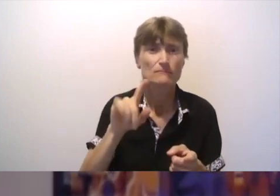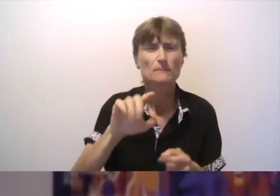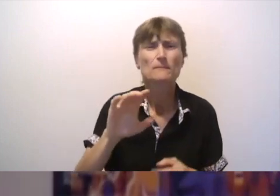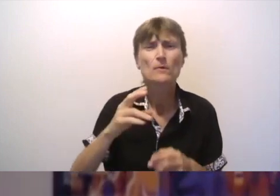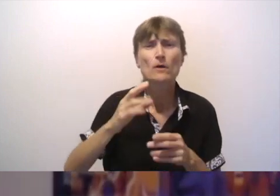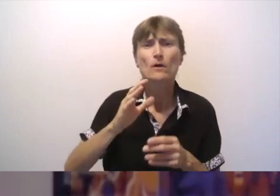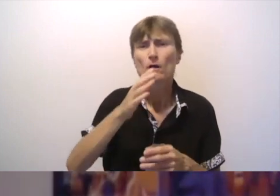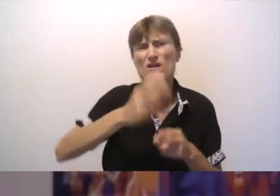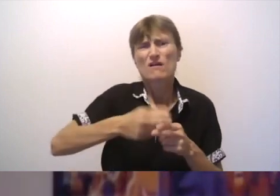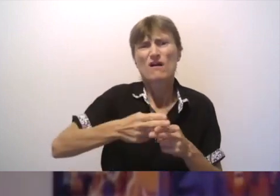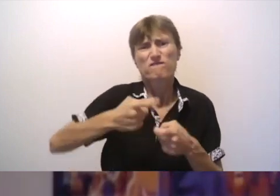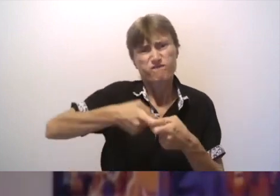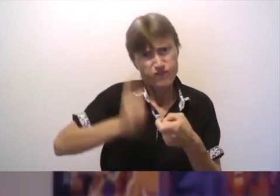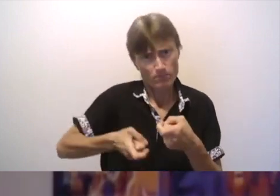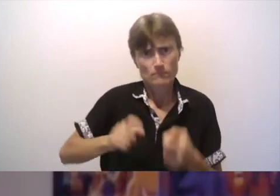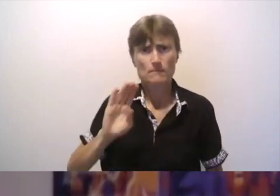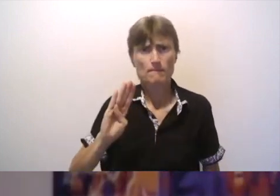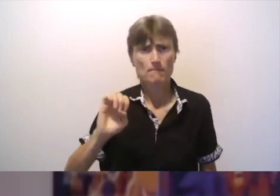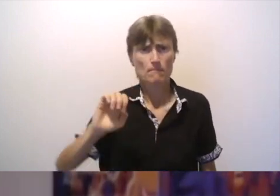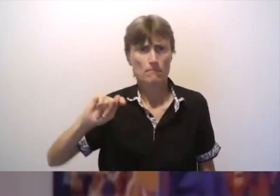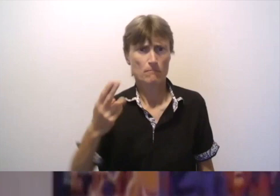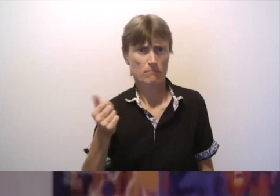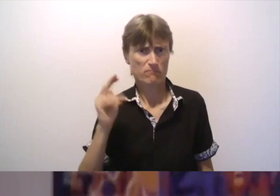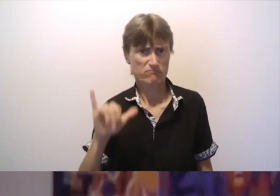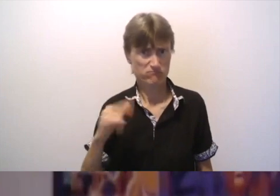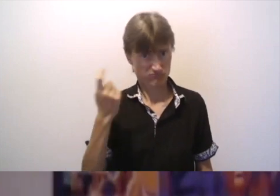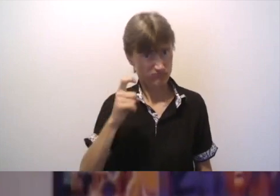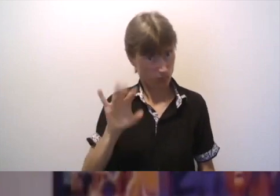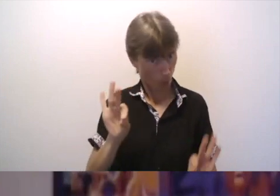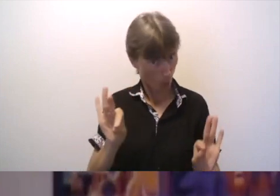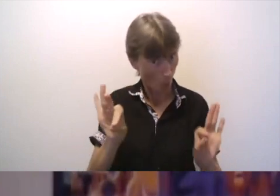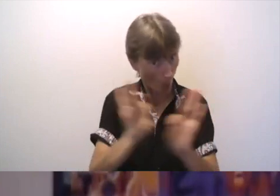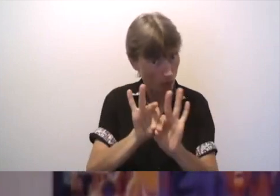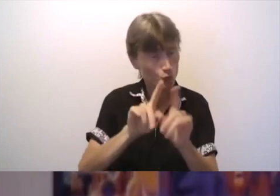is there value in combining forces with other industries to lobby for a